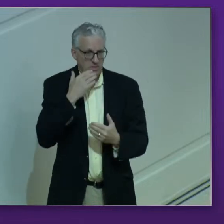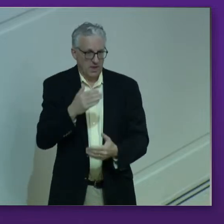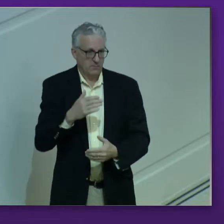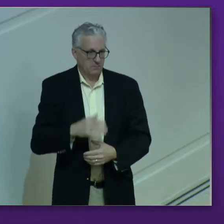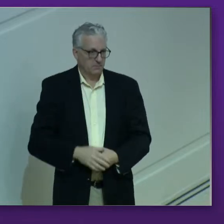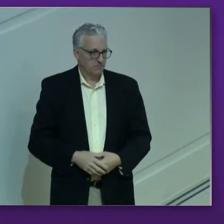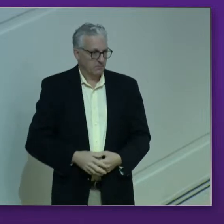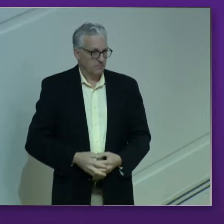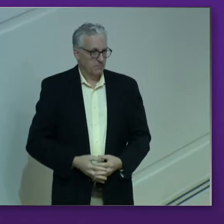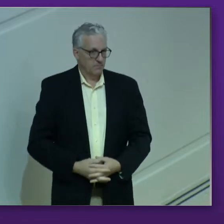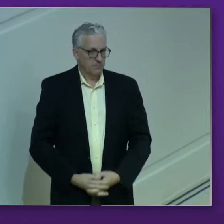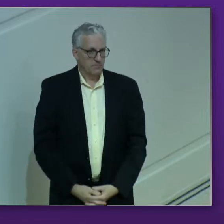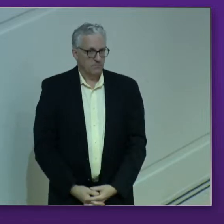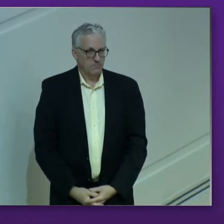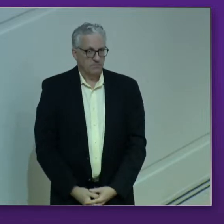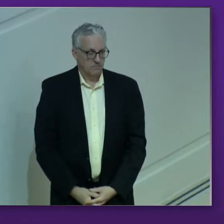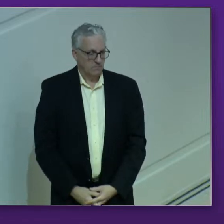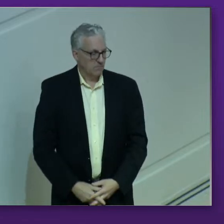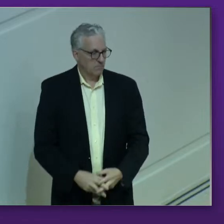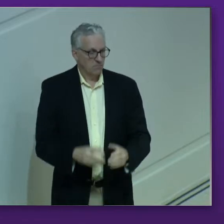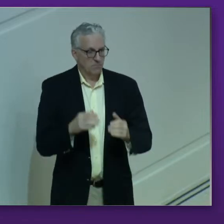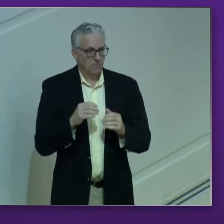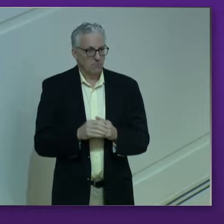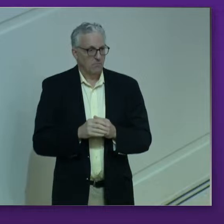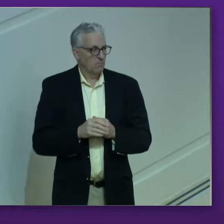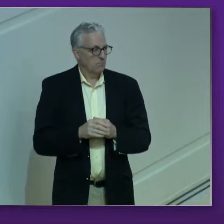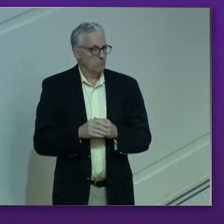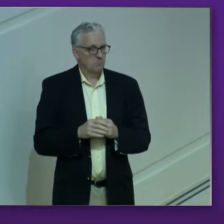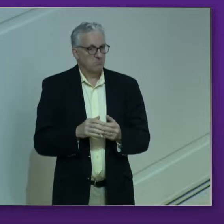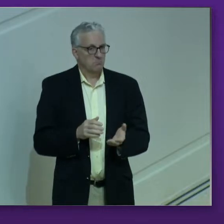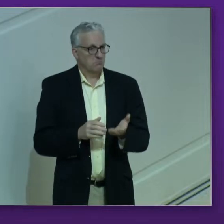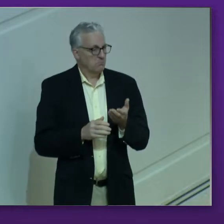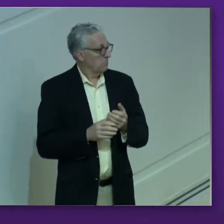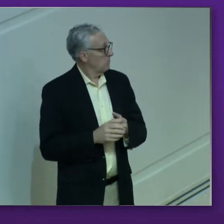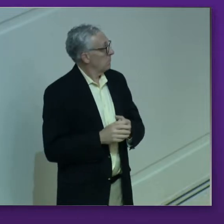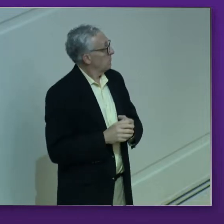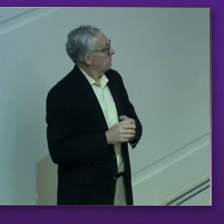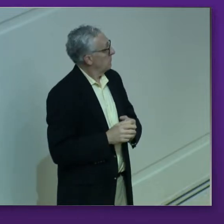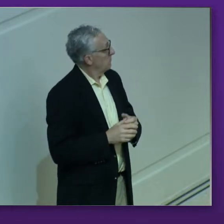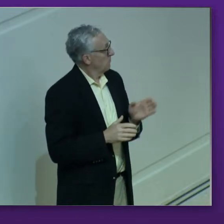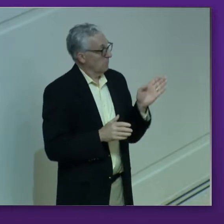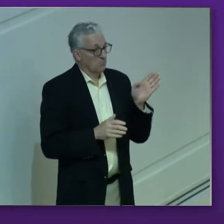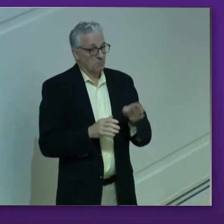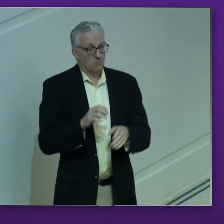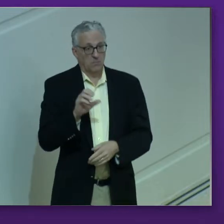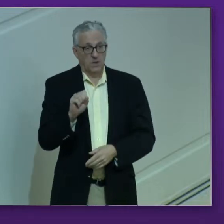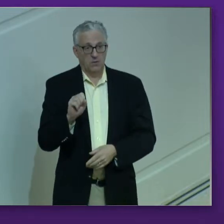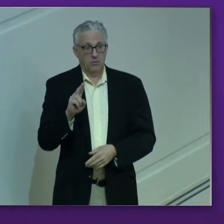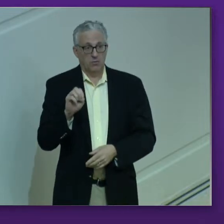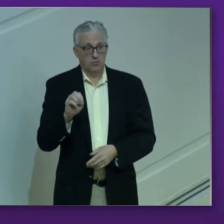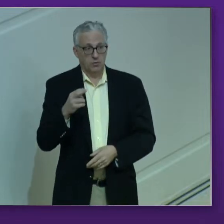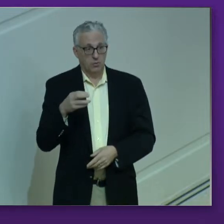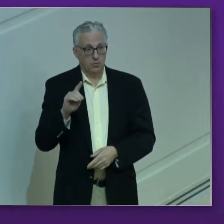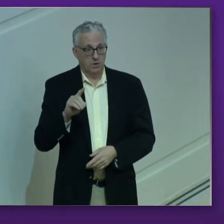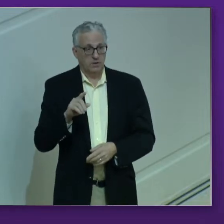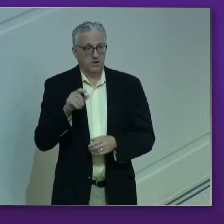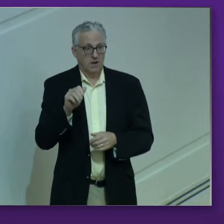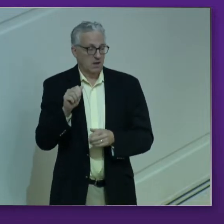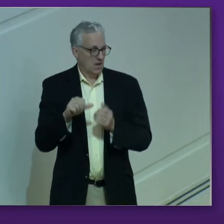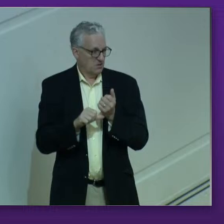COORDINATOR FOR OVER FIVE YEARS. HE HAS DEVELOPED AND FACILITATED SEVERALPROGRAMS SERVING FACULTY AND STAFF